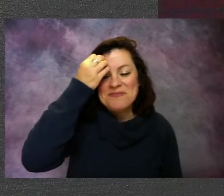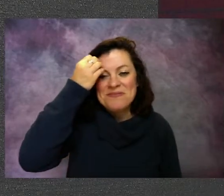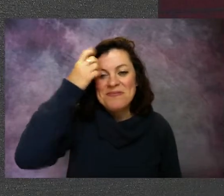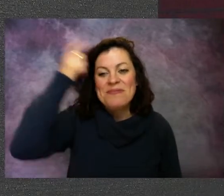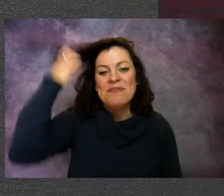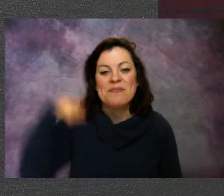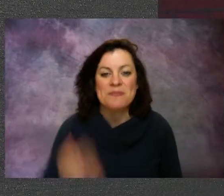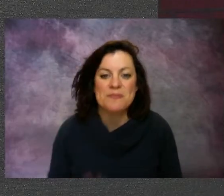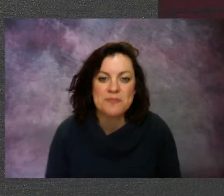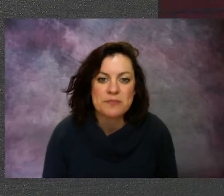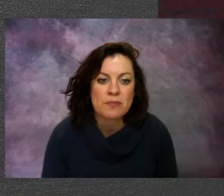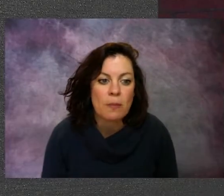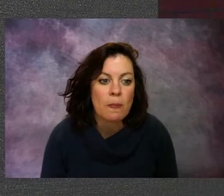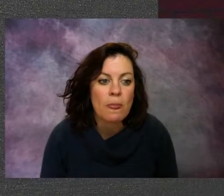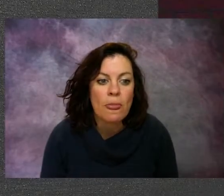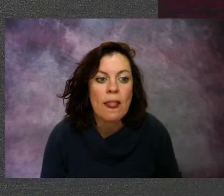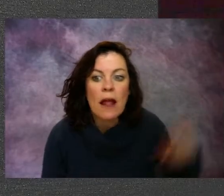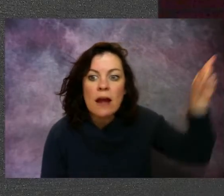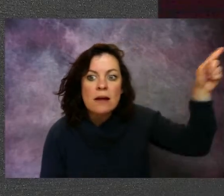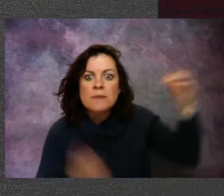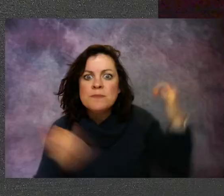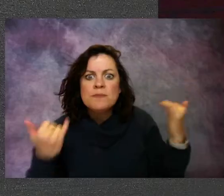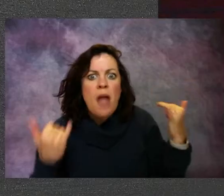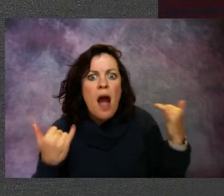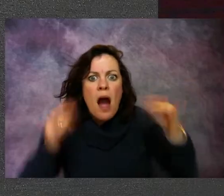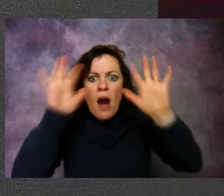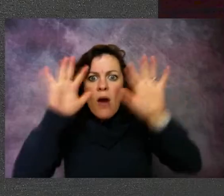What is the weather like today?